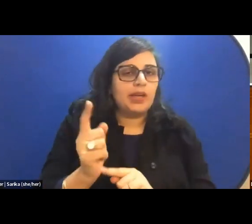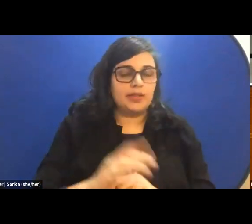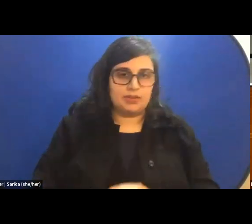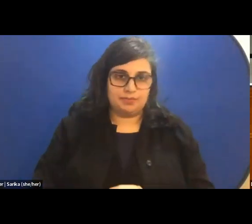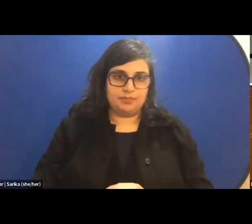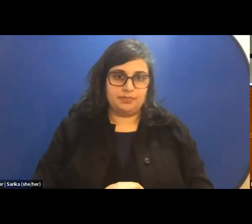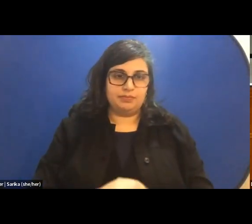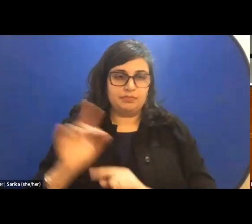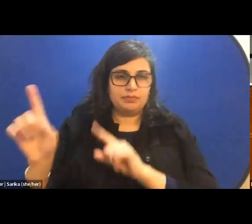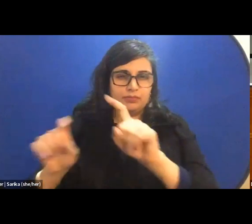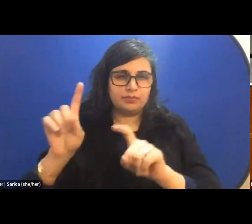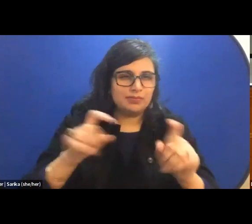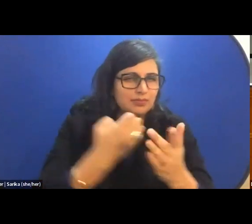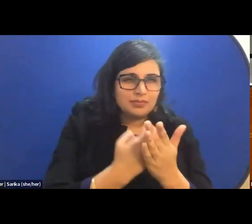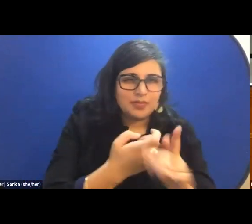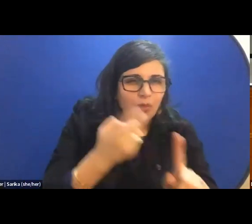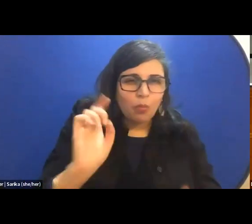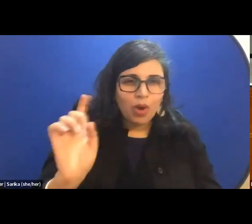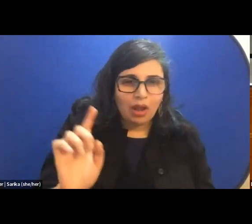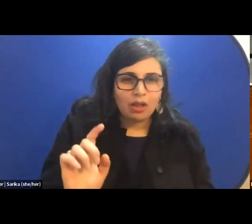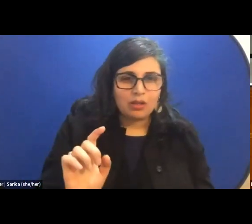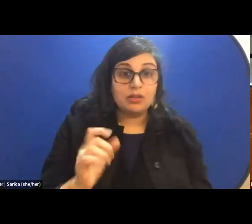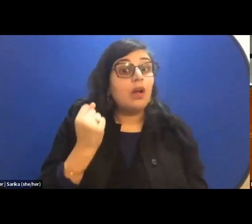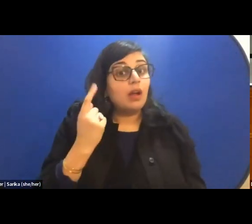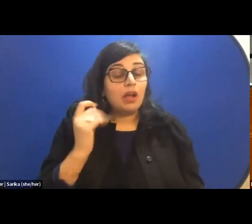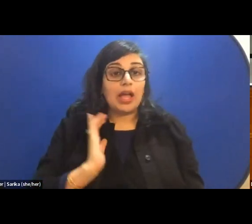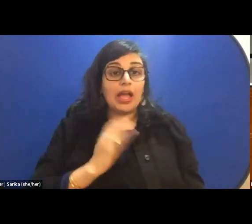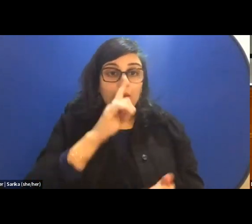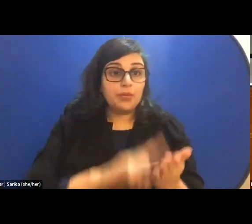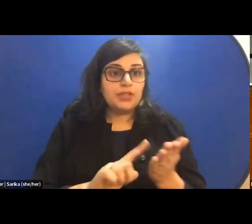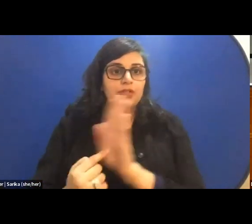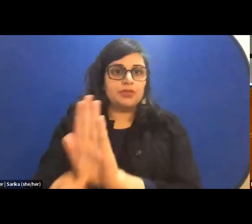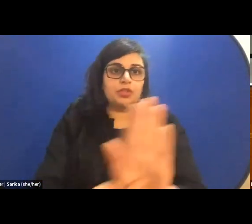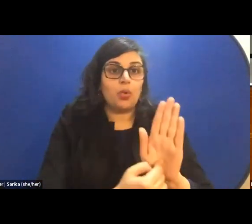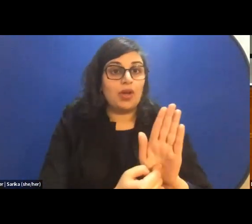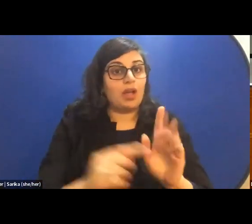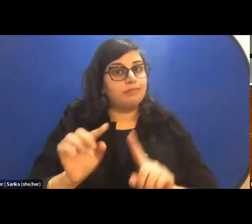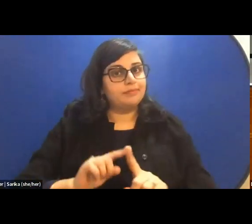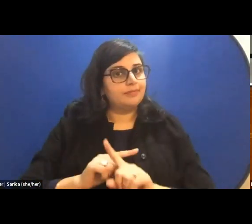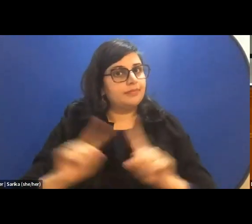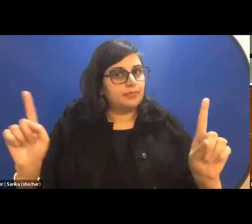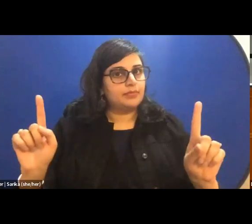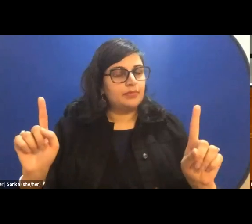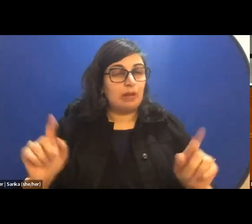the human body are temporary and only last a few minutes. But I ask where is